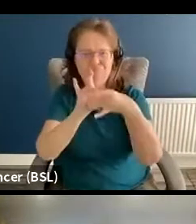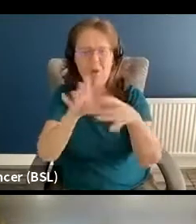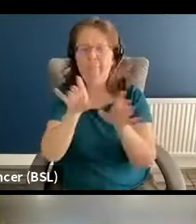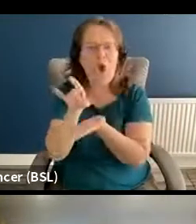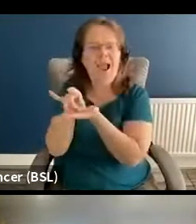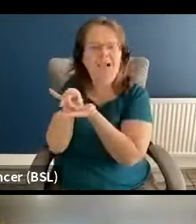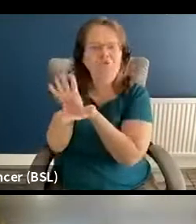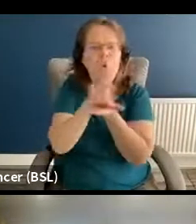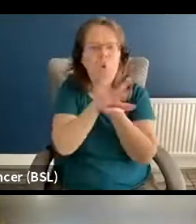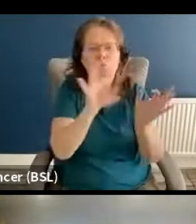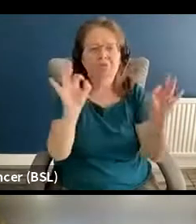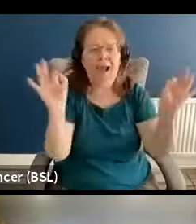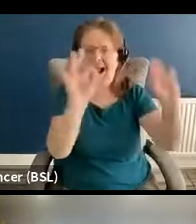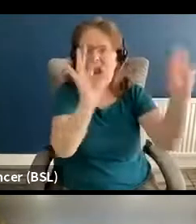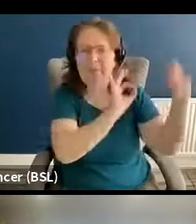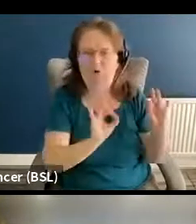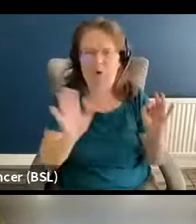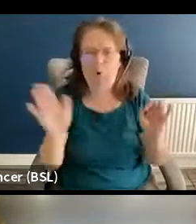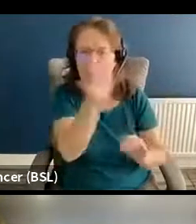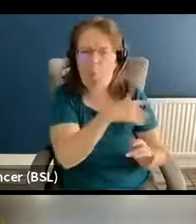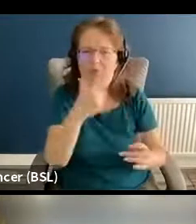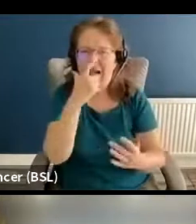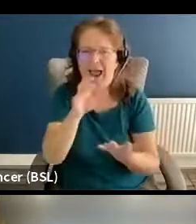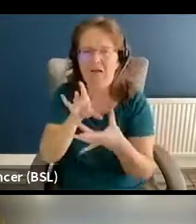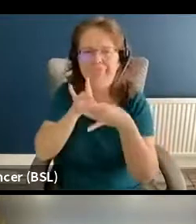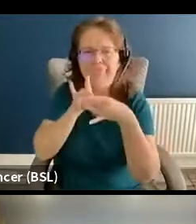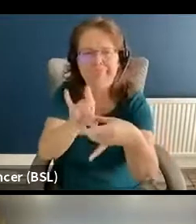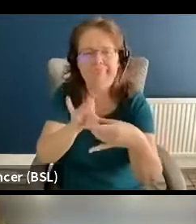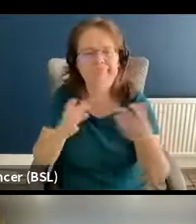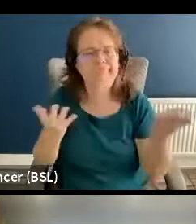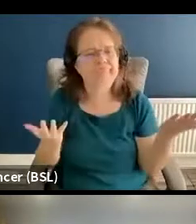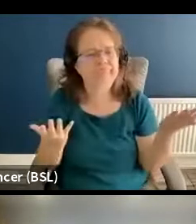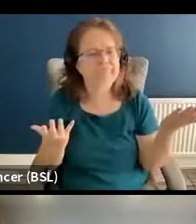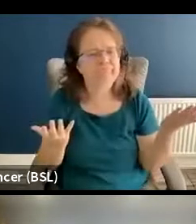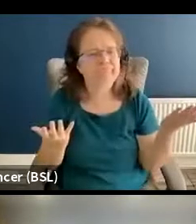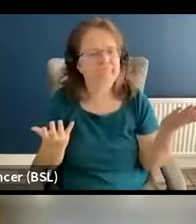who wants to jump in on that? Ramon?